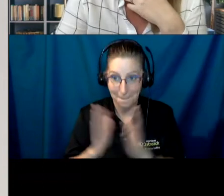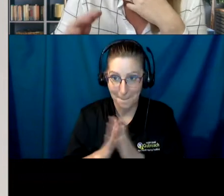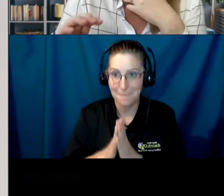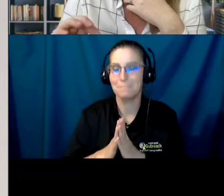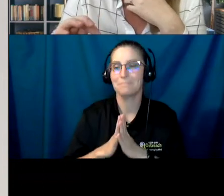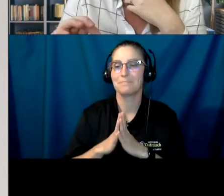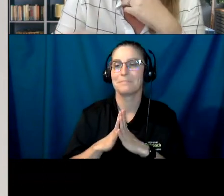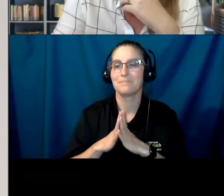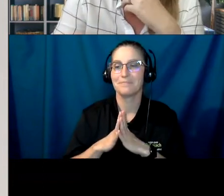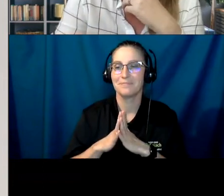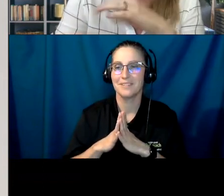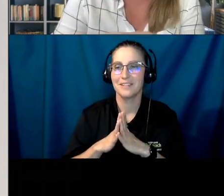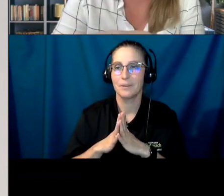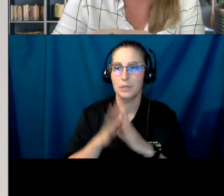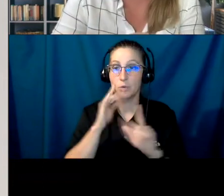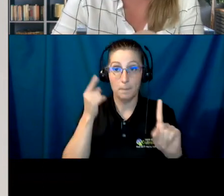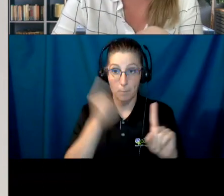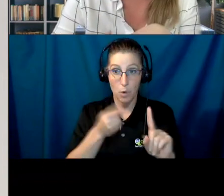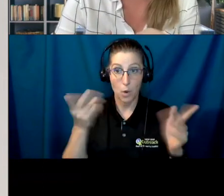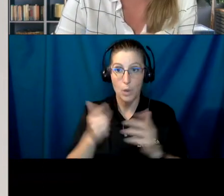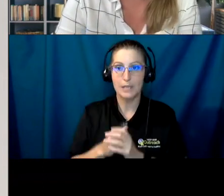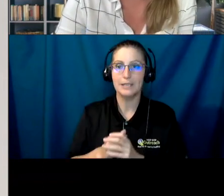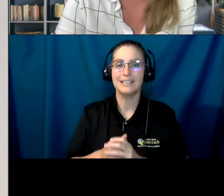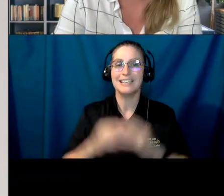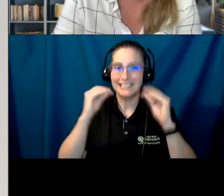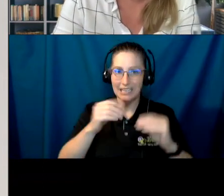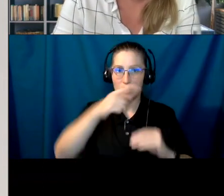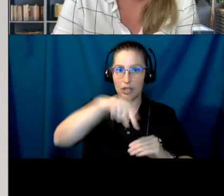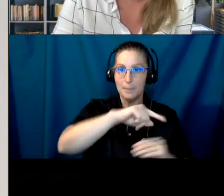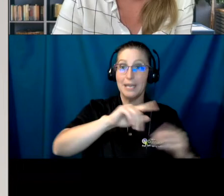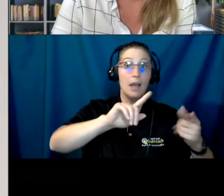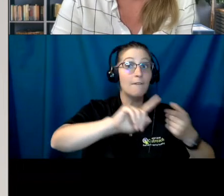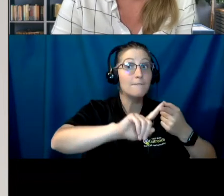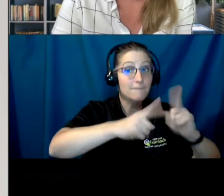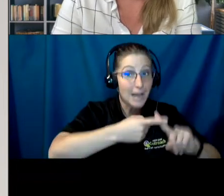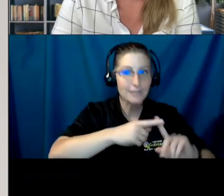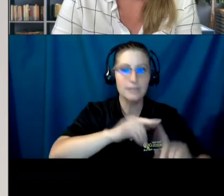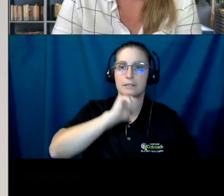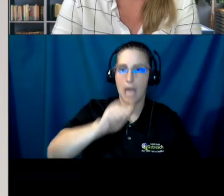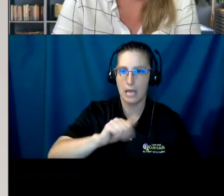wanted to really point out make sure you teach them to be a friend and not a teacher. Sometimes